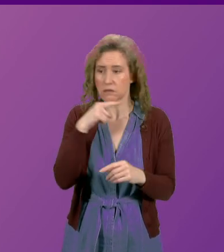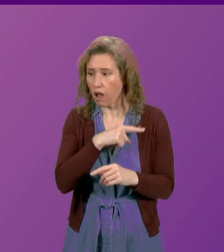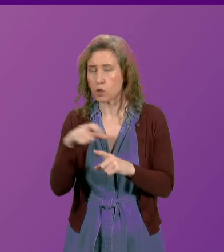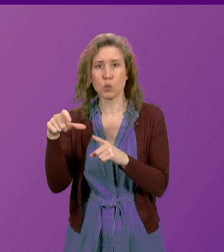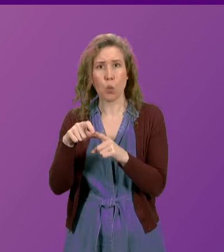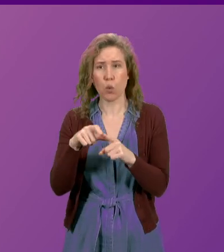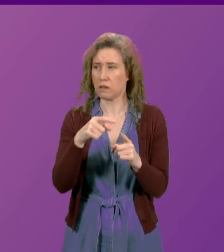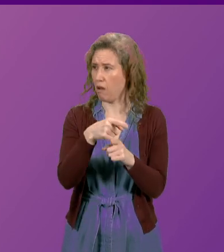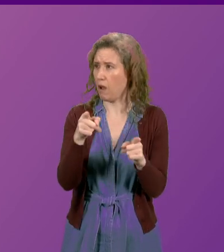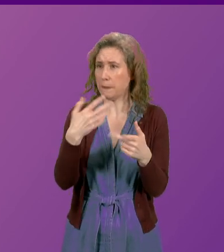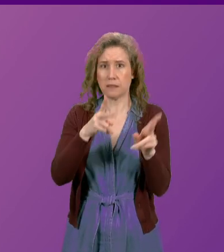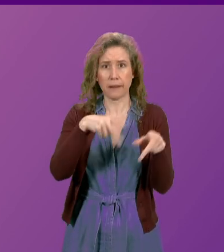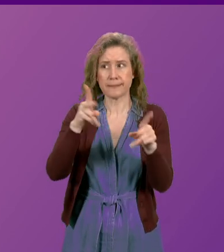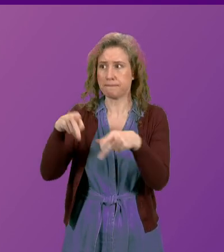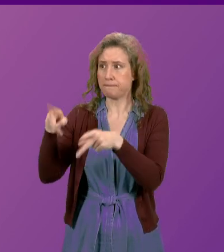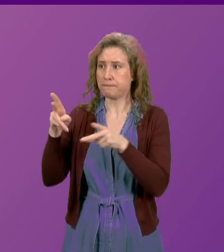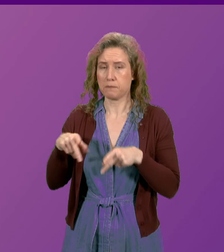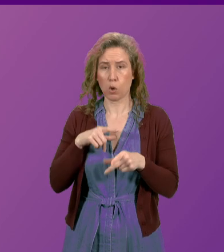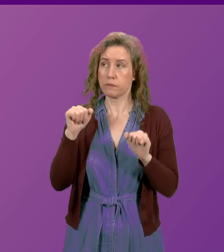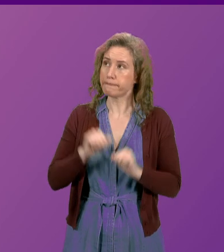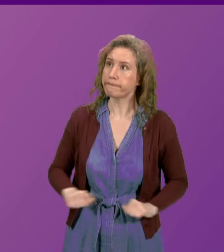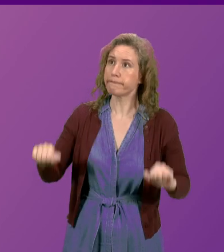who died because they could not get their care on